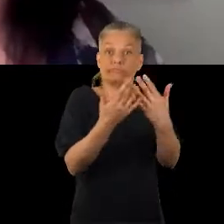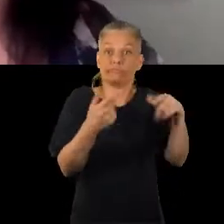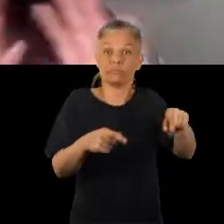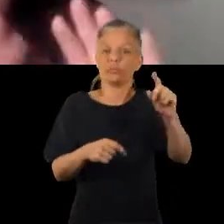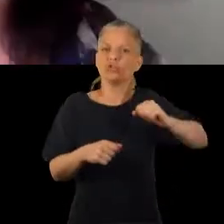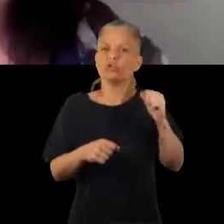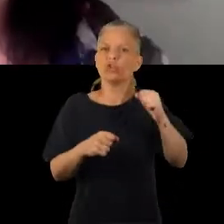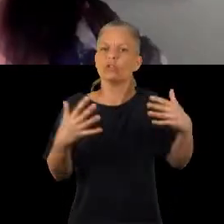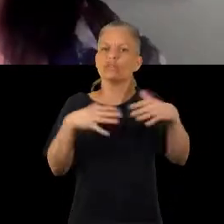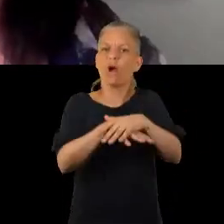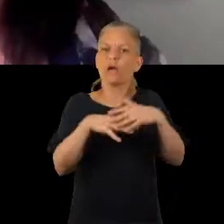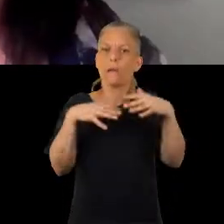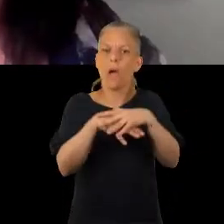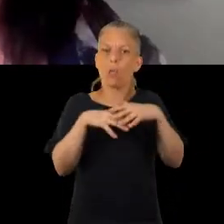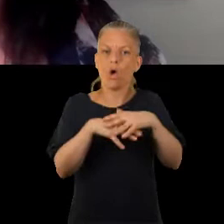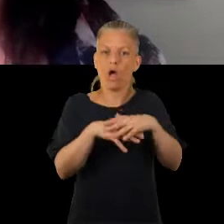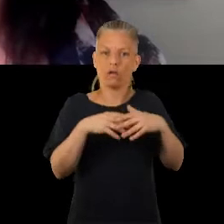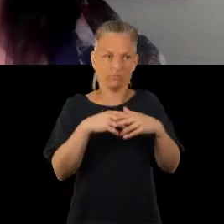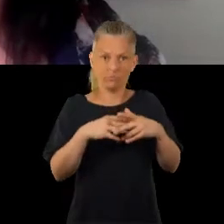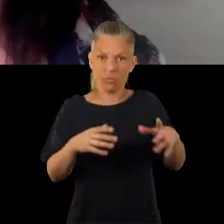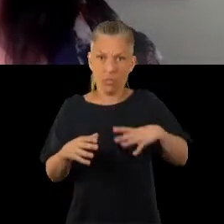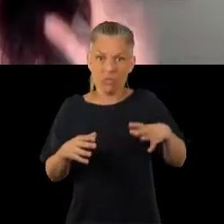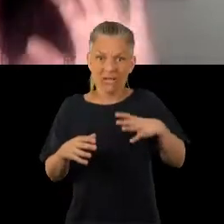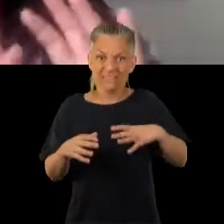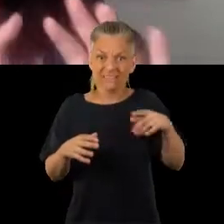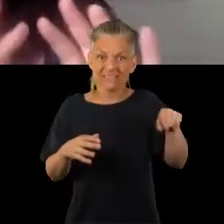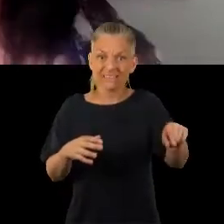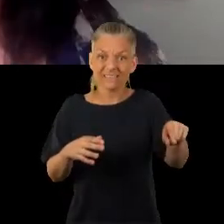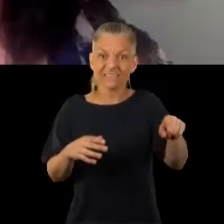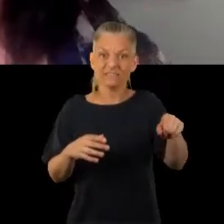But you do need to pay attention to the difference and to make sure that in terms